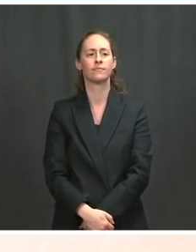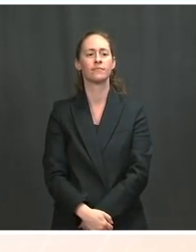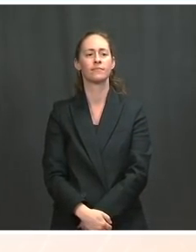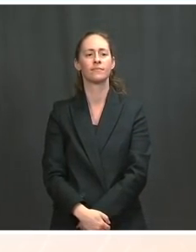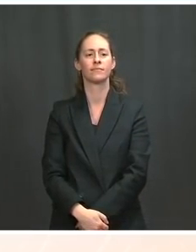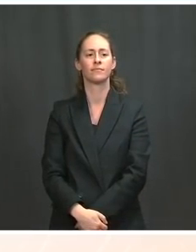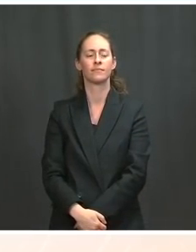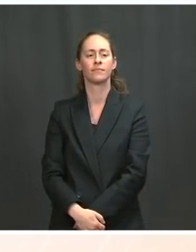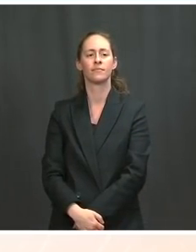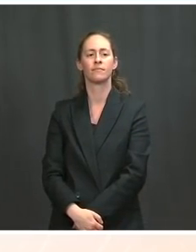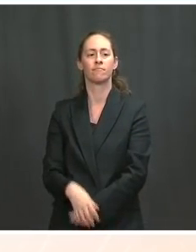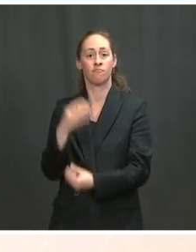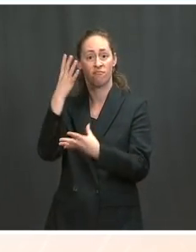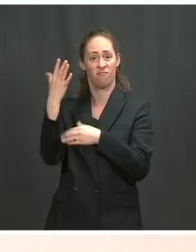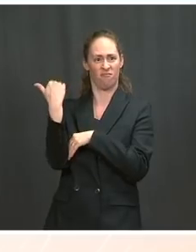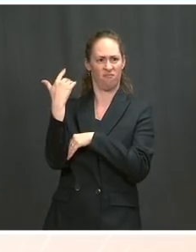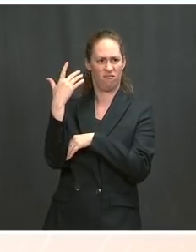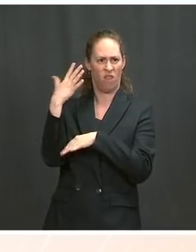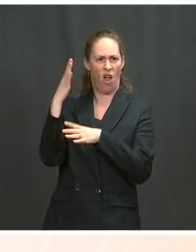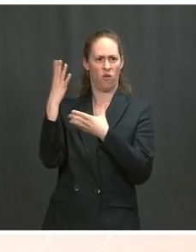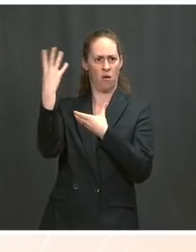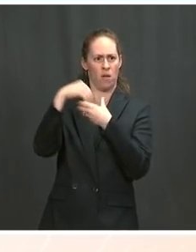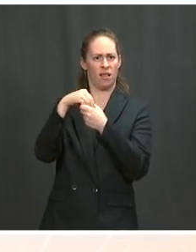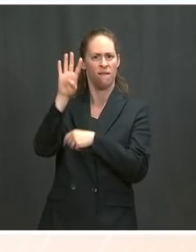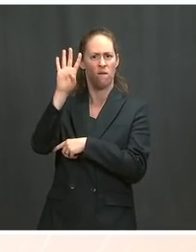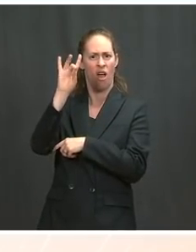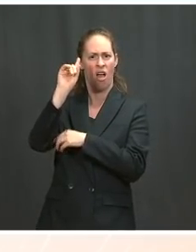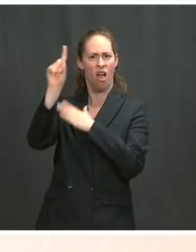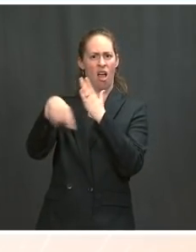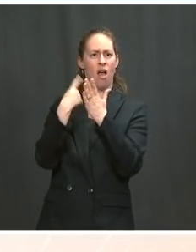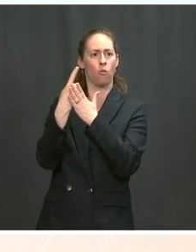on top of waivers for EPA for a dozen states, expanding gasoline supply;